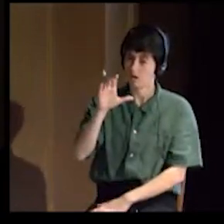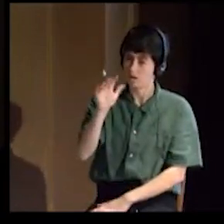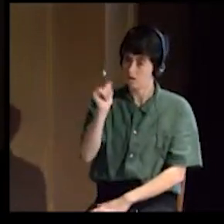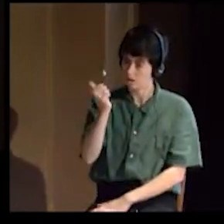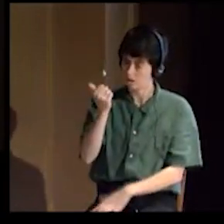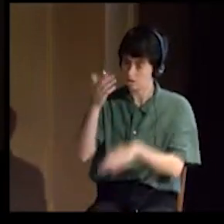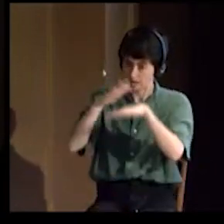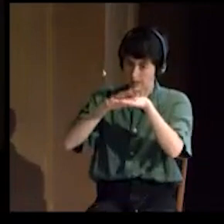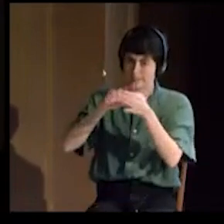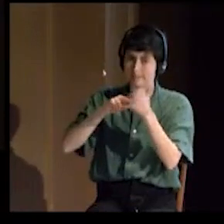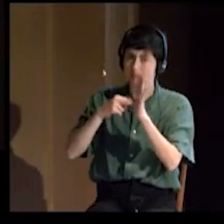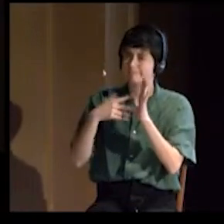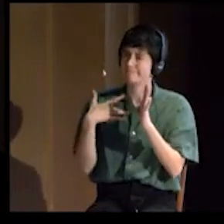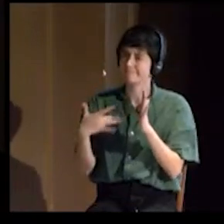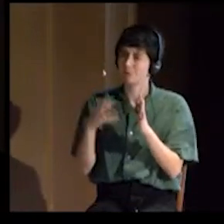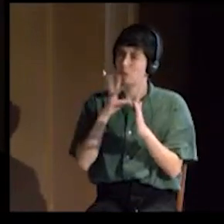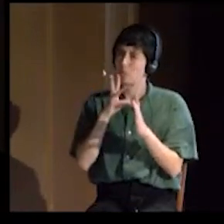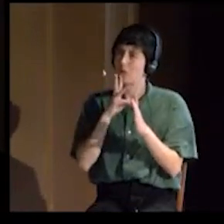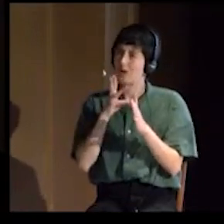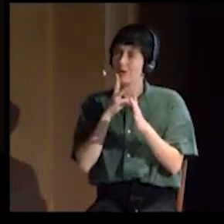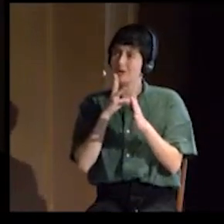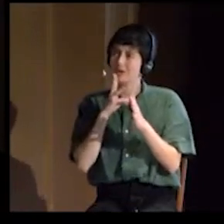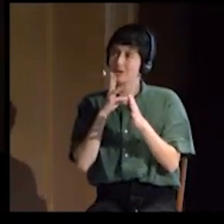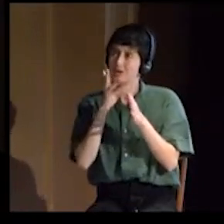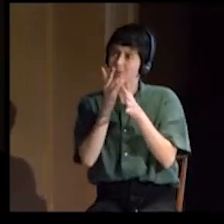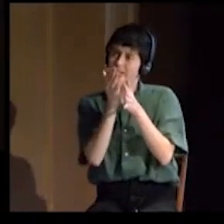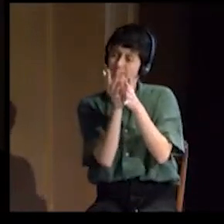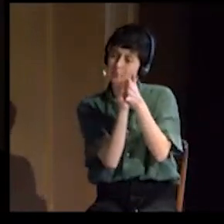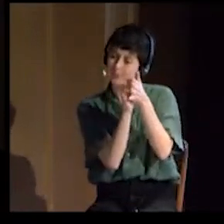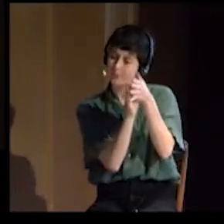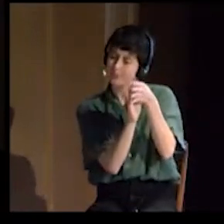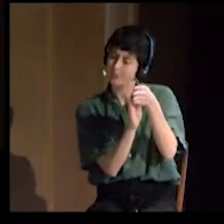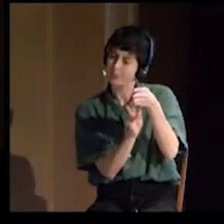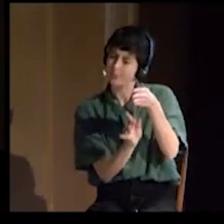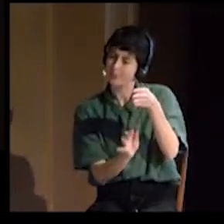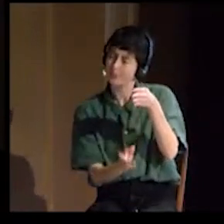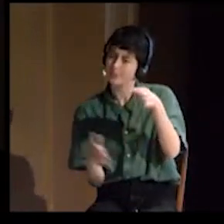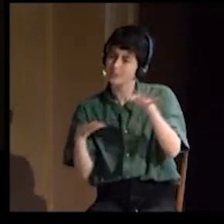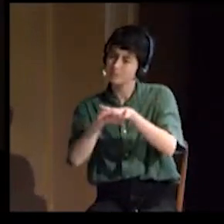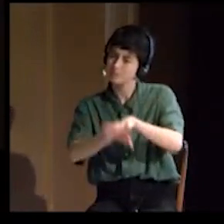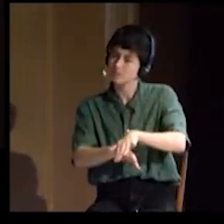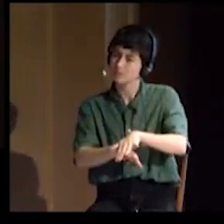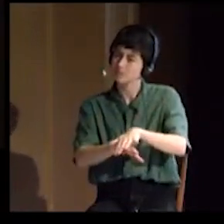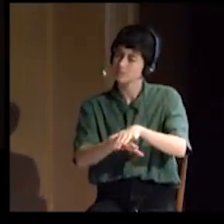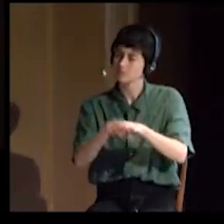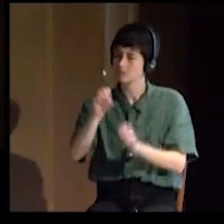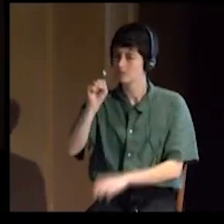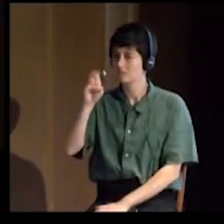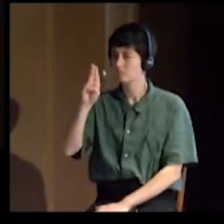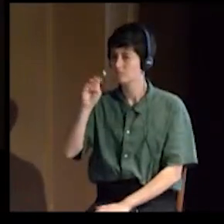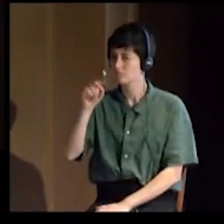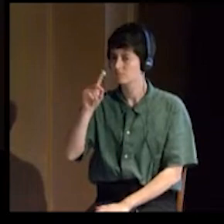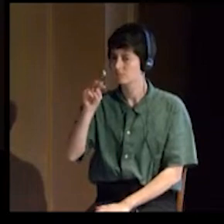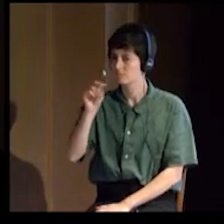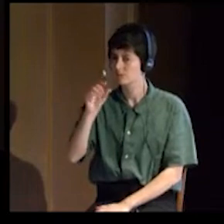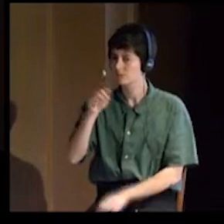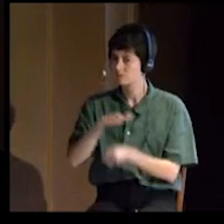That would be like the first step is like to get that you would prob, you would have something that looked more like a rift and where you have anhydrous